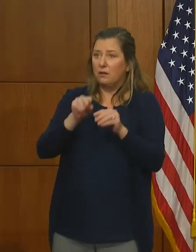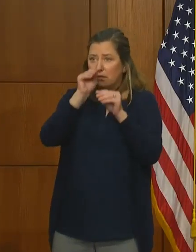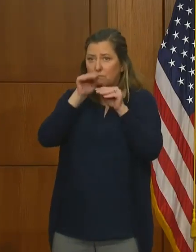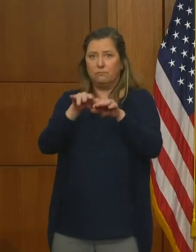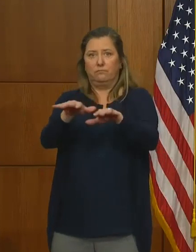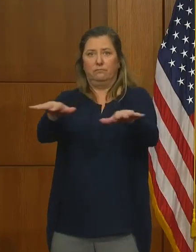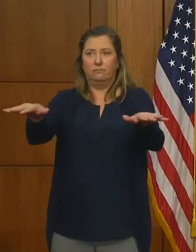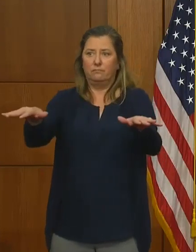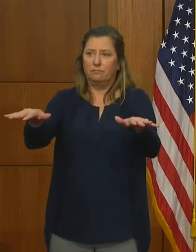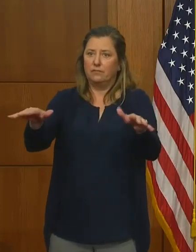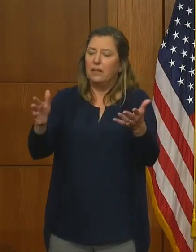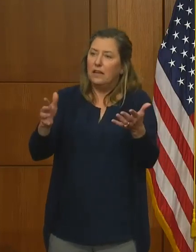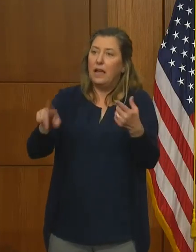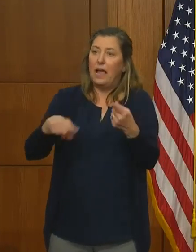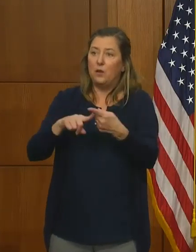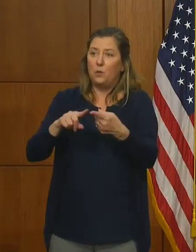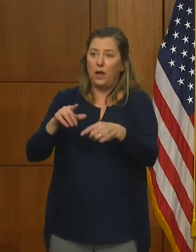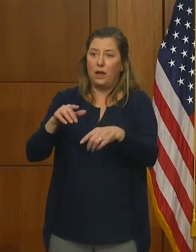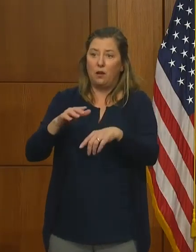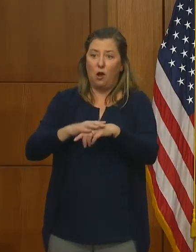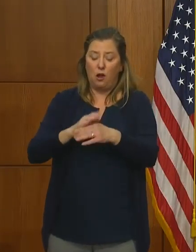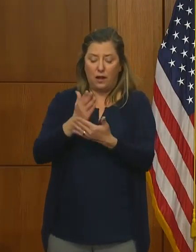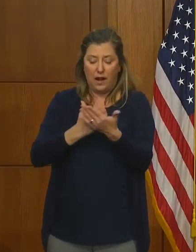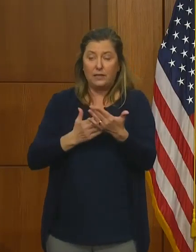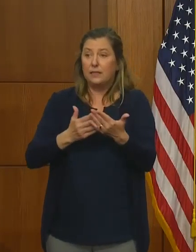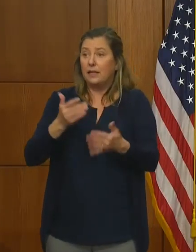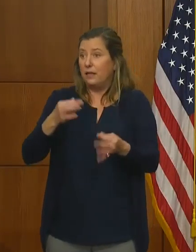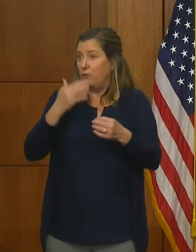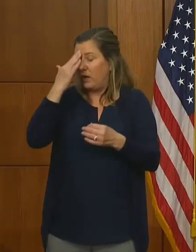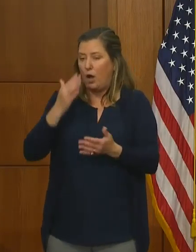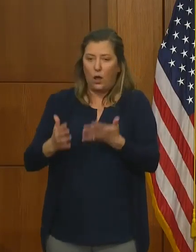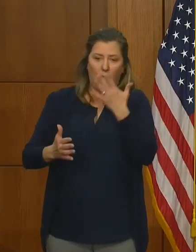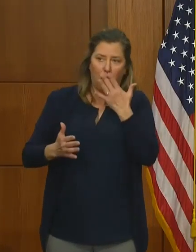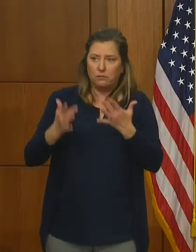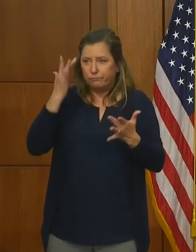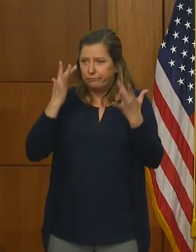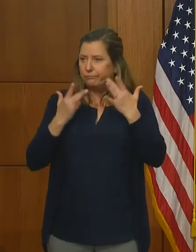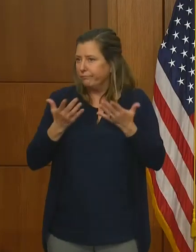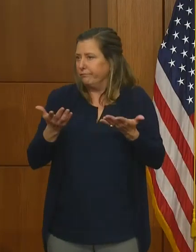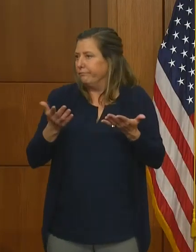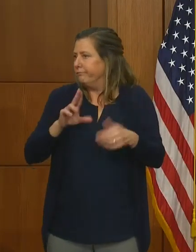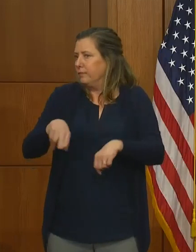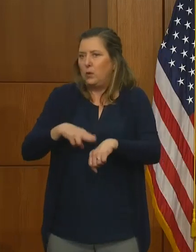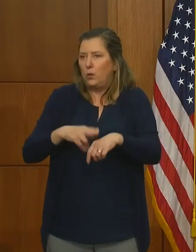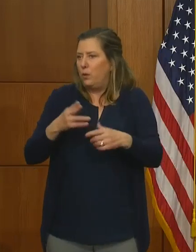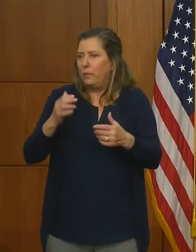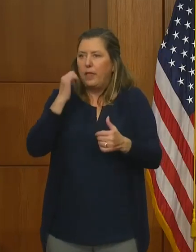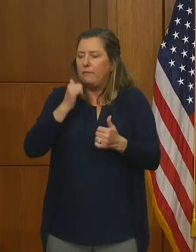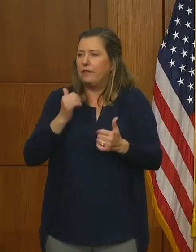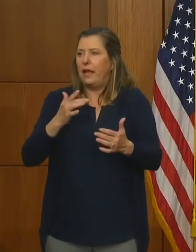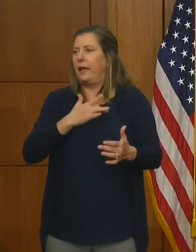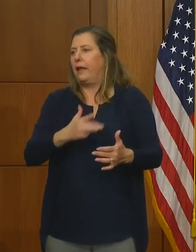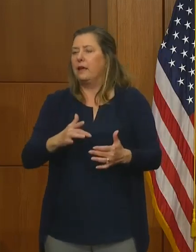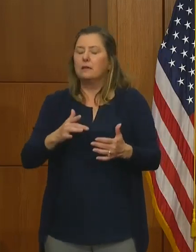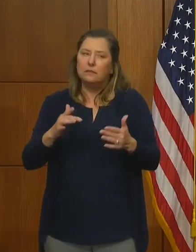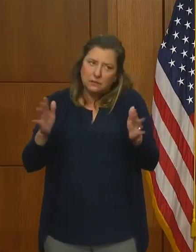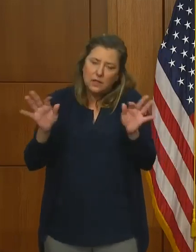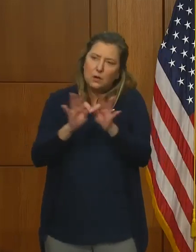SUPPLIES TO OF VIRUS THAT'S THE WAY IT'S TRANSMITTED AND- AND REALLY WHEN IT GETS ON OUR HANDS AND THEN WE ALL WHETHER